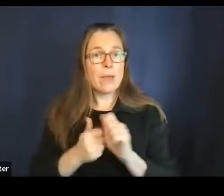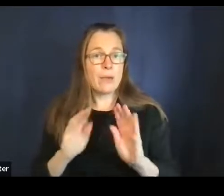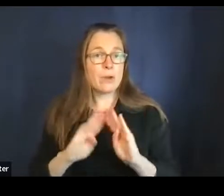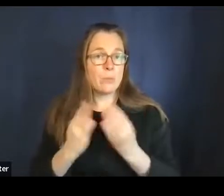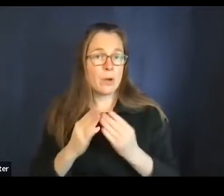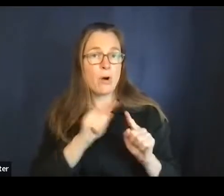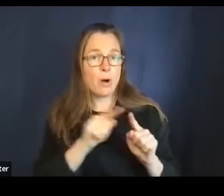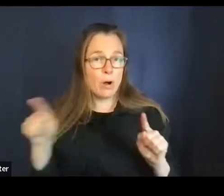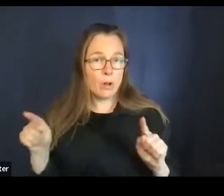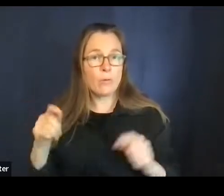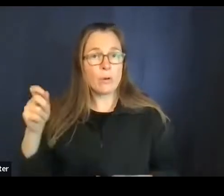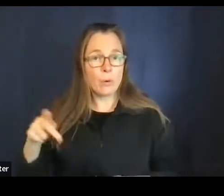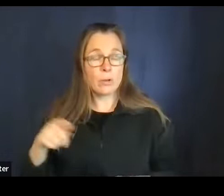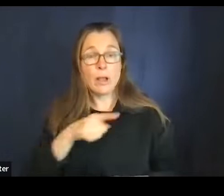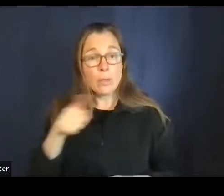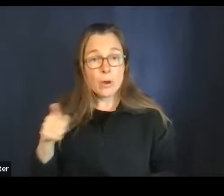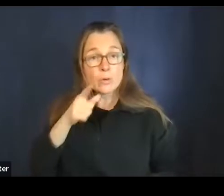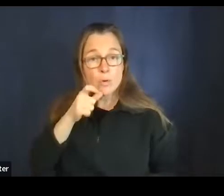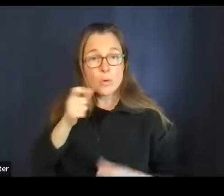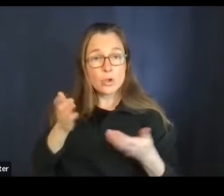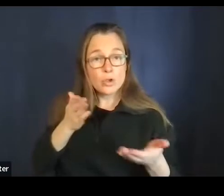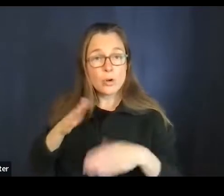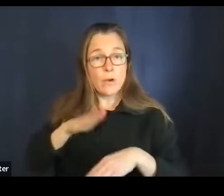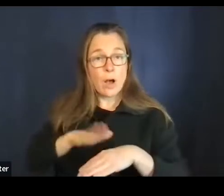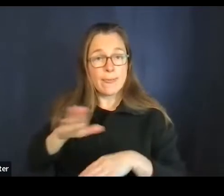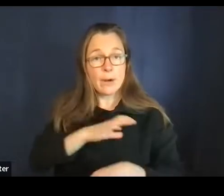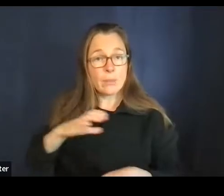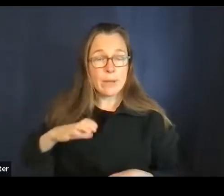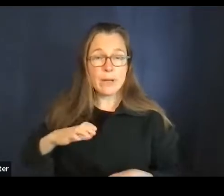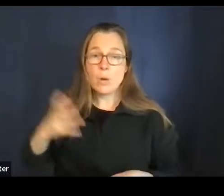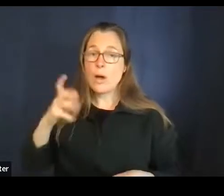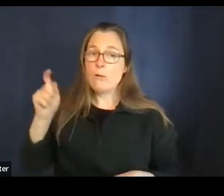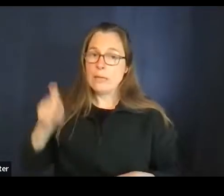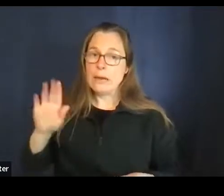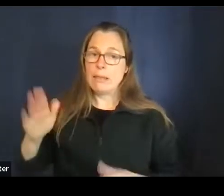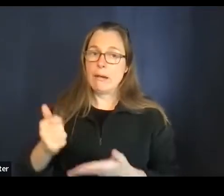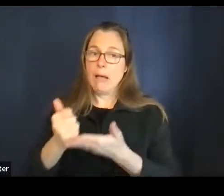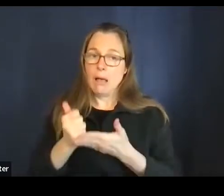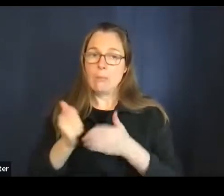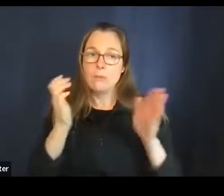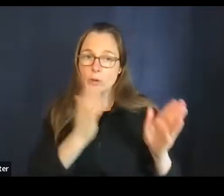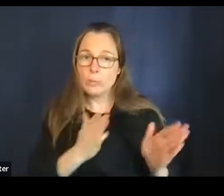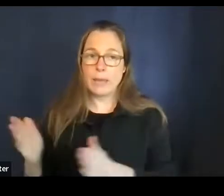Portlanders who serve on those bodies are the lifeblood of government oversight, planning, transparency and democracy.